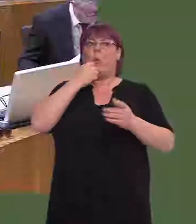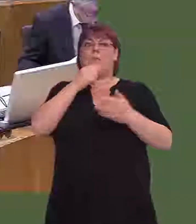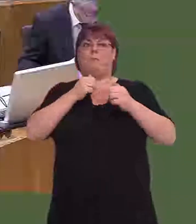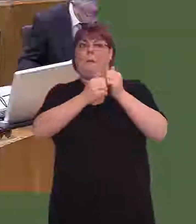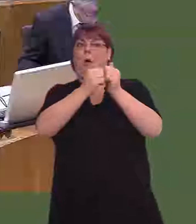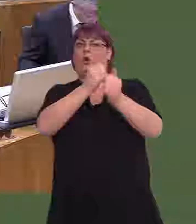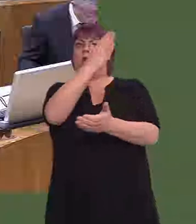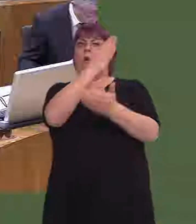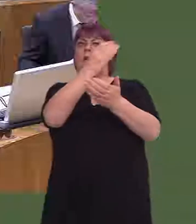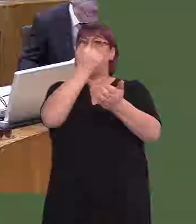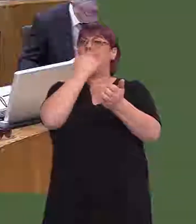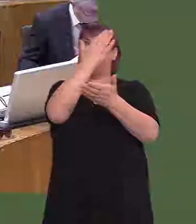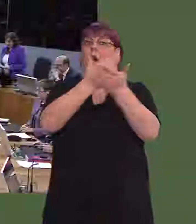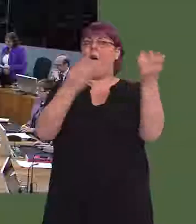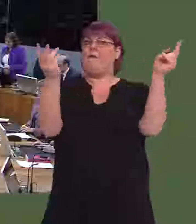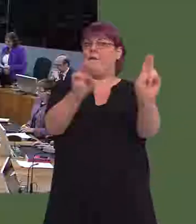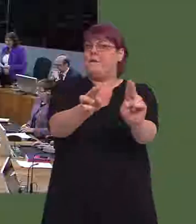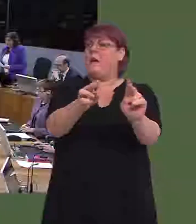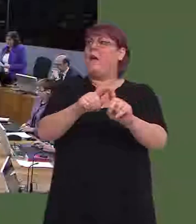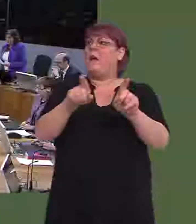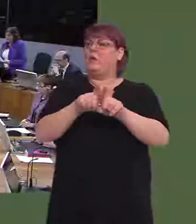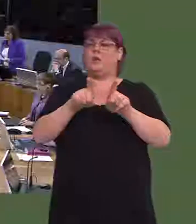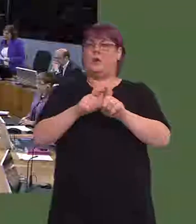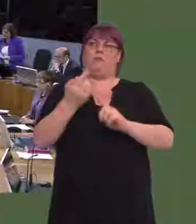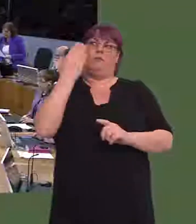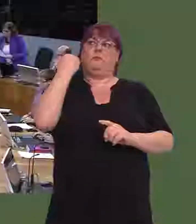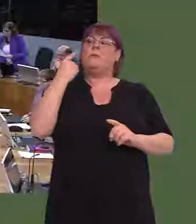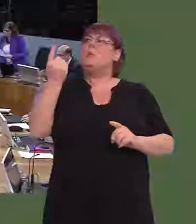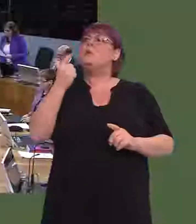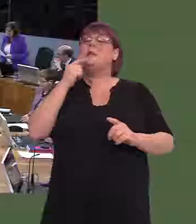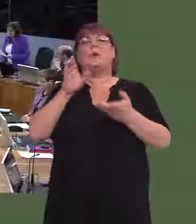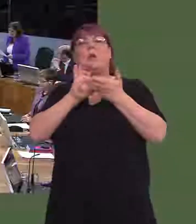last week, of course, we had the further pledge of immediate action and the allocation of